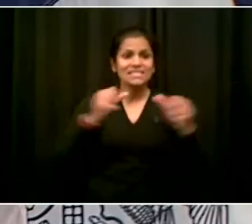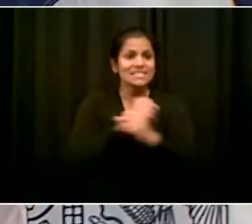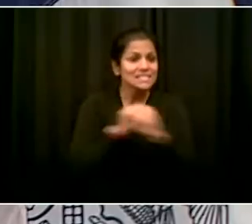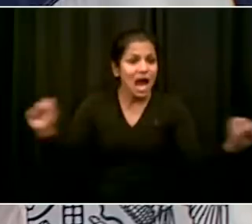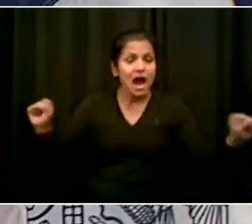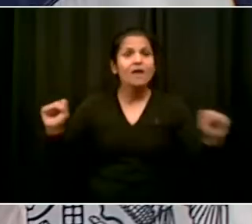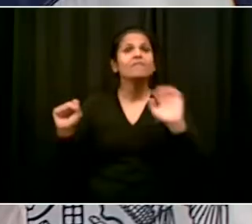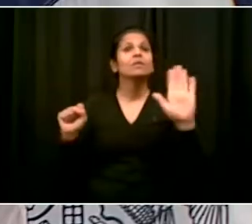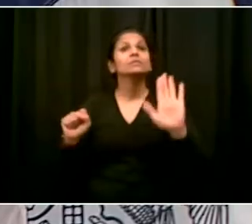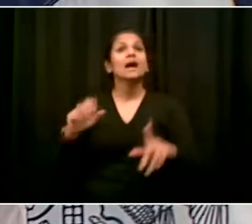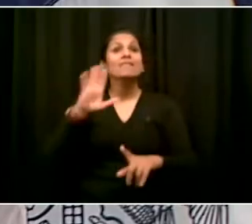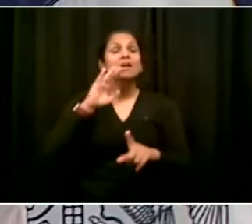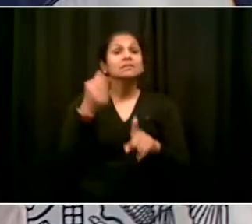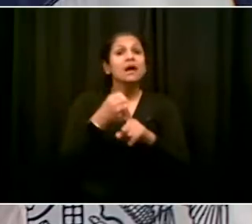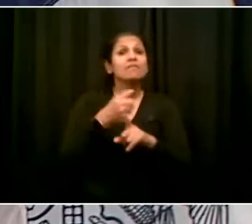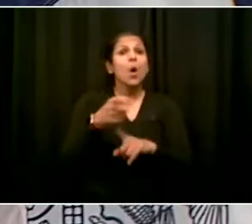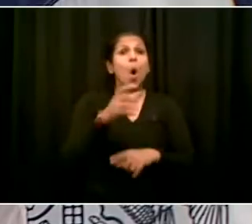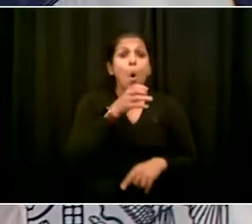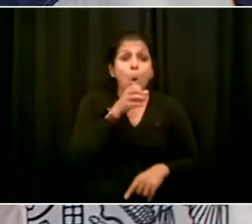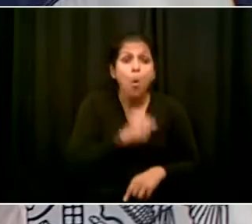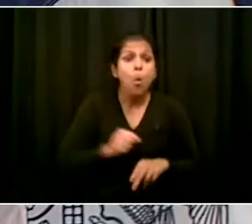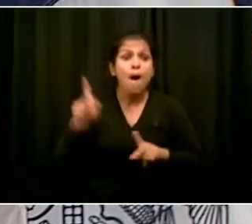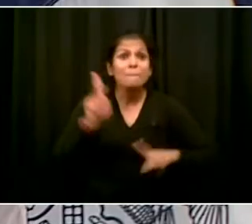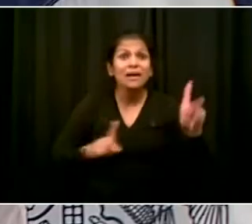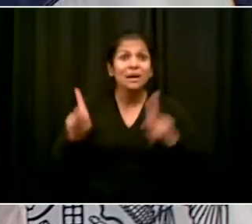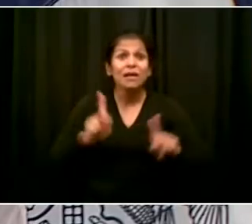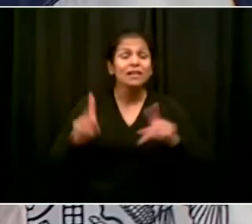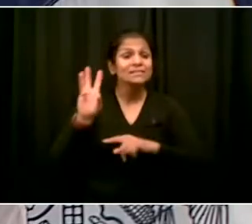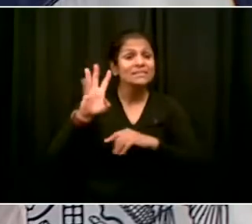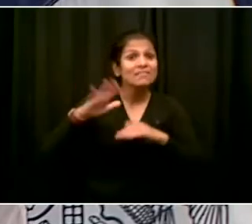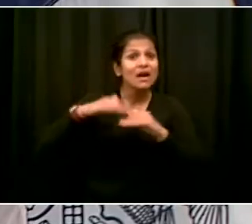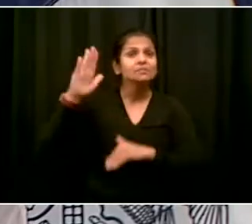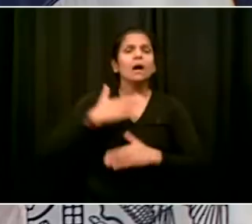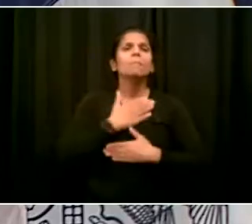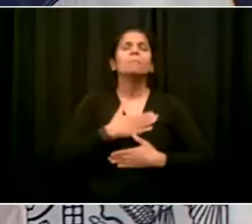GATTRHEIIS NGVVRYE SMALL VERY SAFE DISTANCE WITH MASKS AND FOR